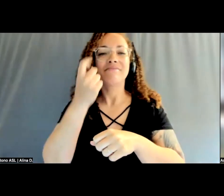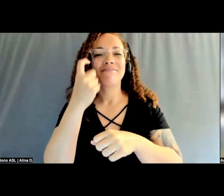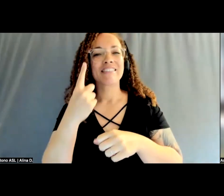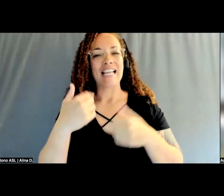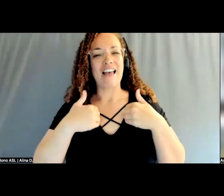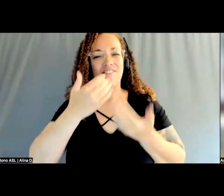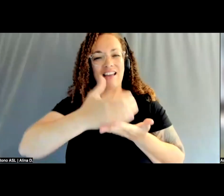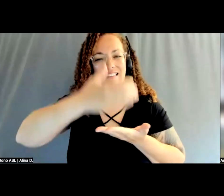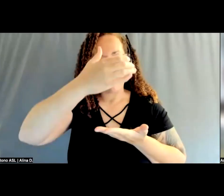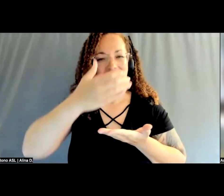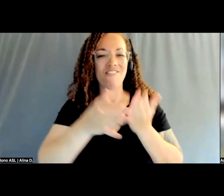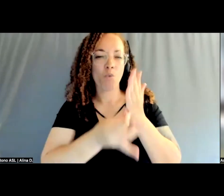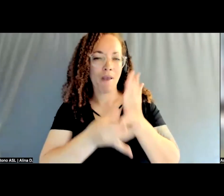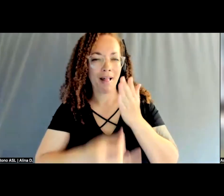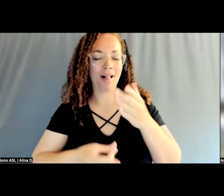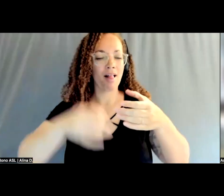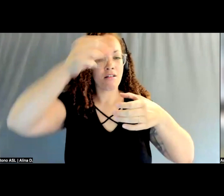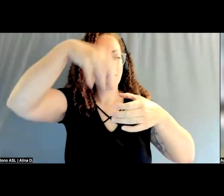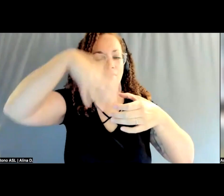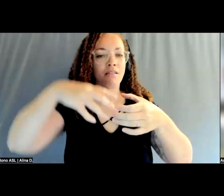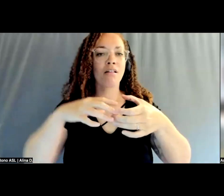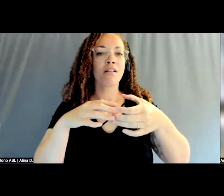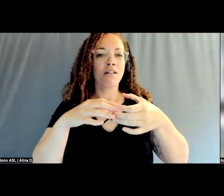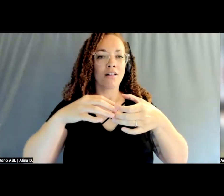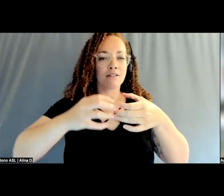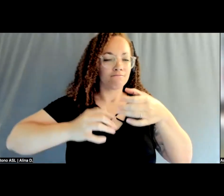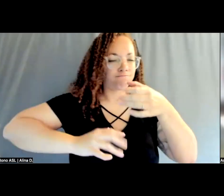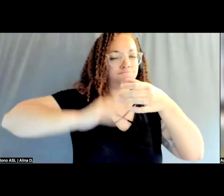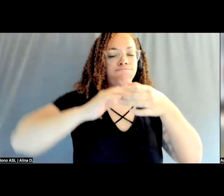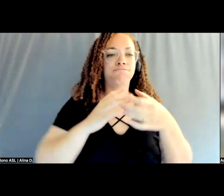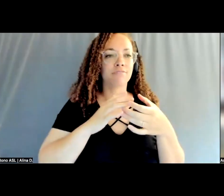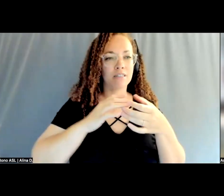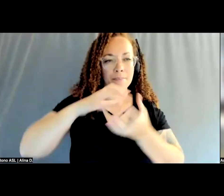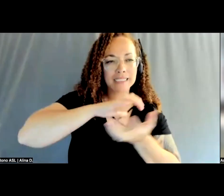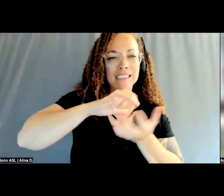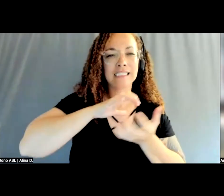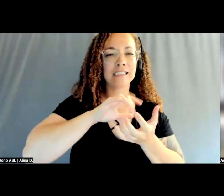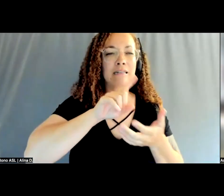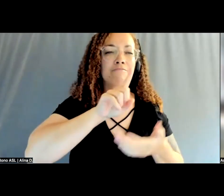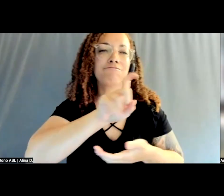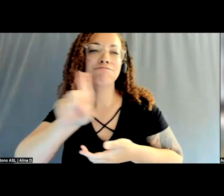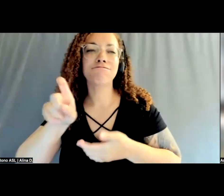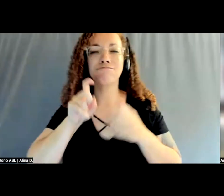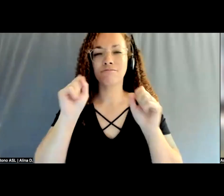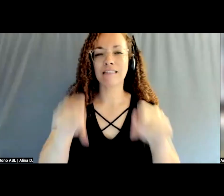them at botanicas, but you can also find it at Walmart, too. So, the epigraph for this poem is: